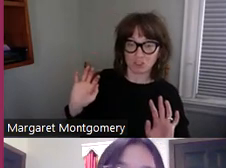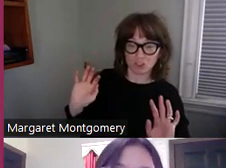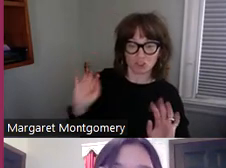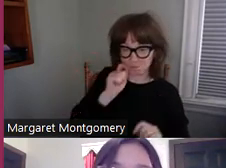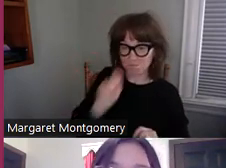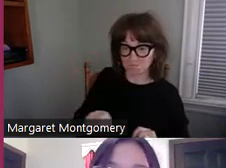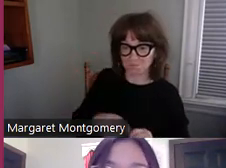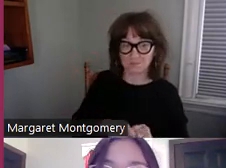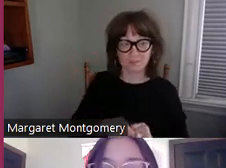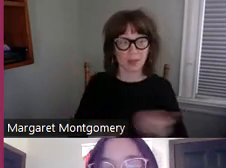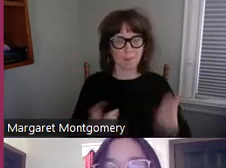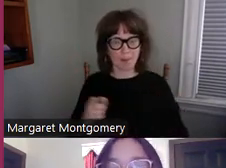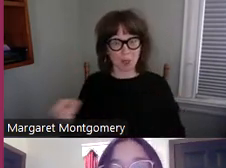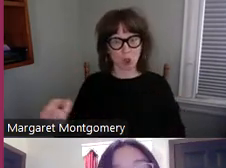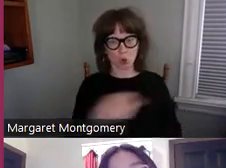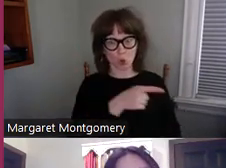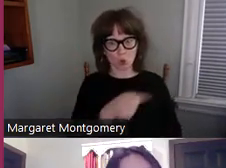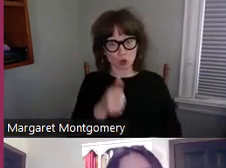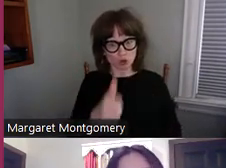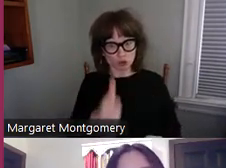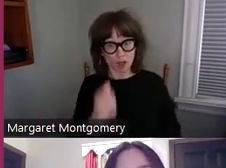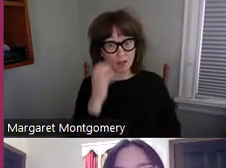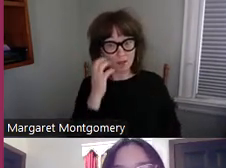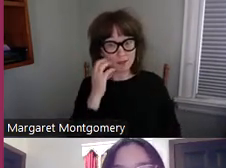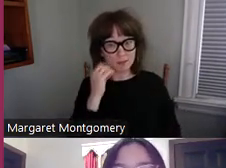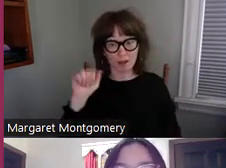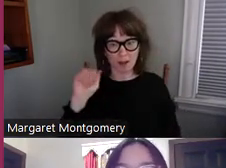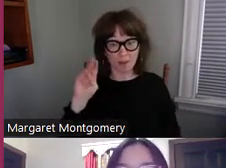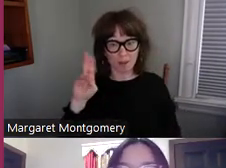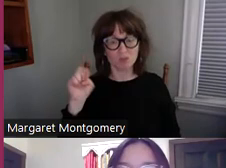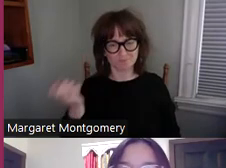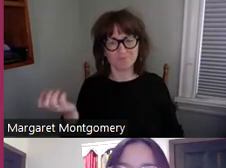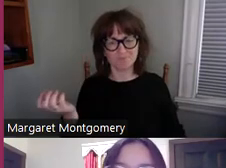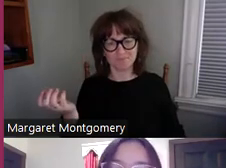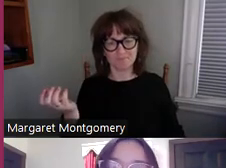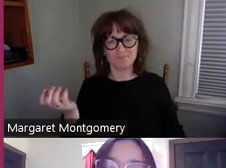experienced abuse yourself it's not uncommon for people to realize their new presentations